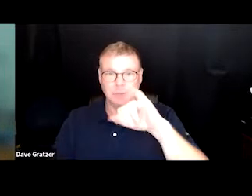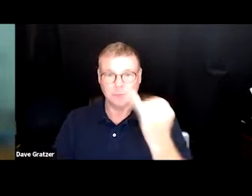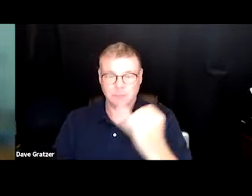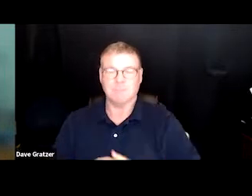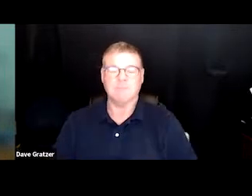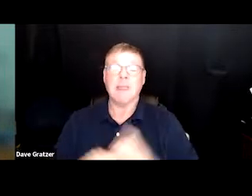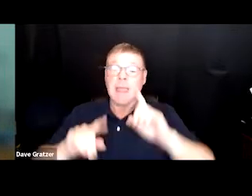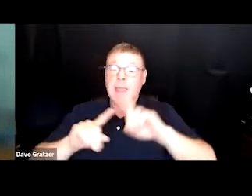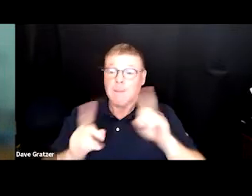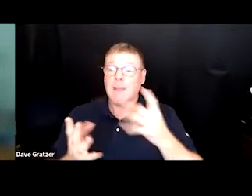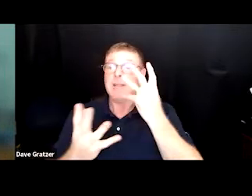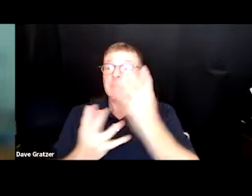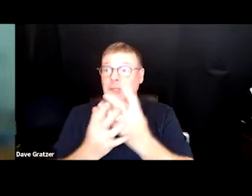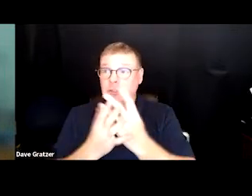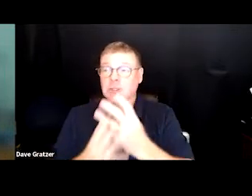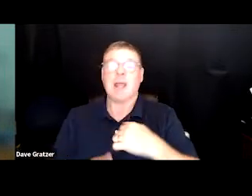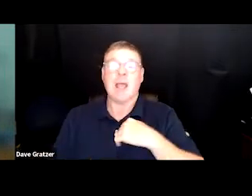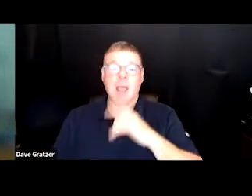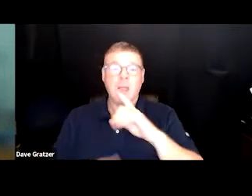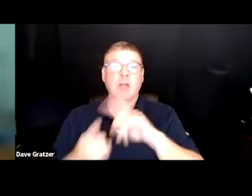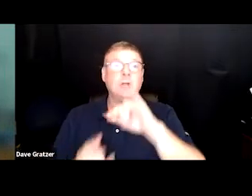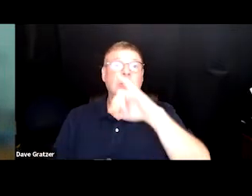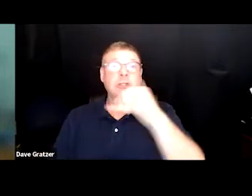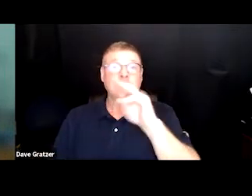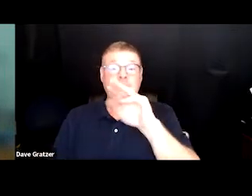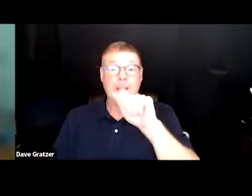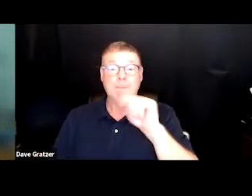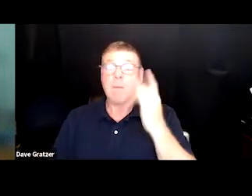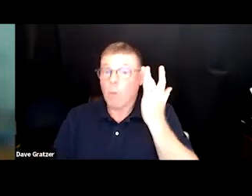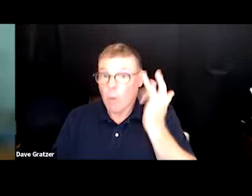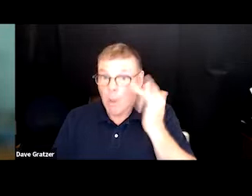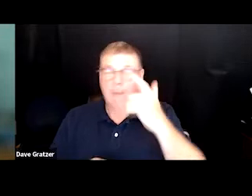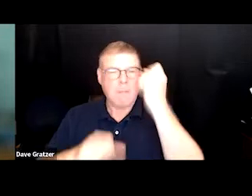But the jails were amenable to JMAT because of the significant influence of people